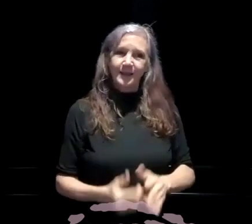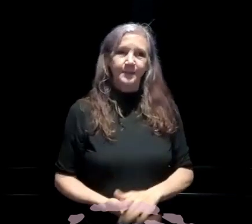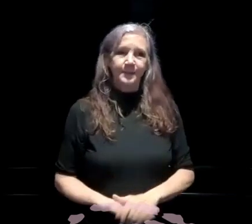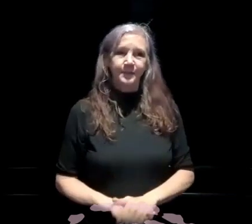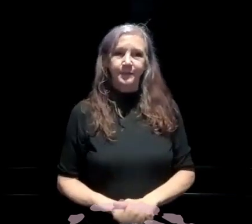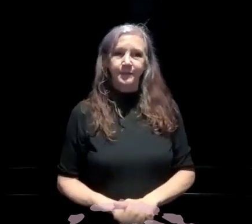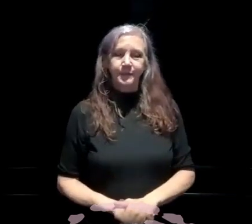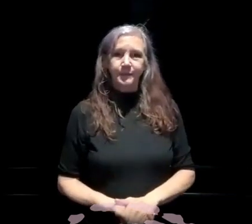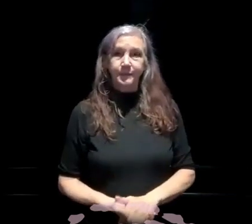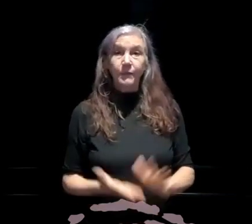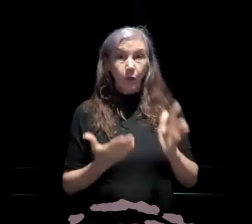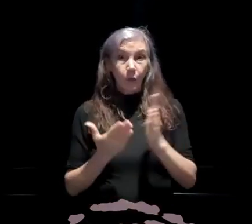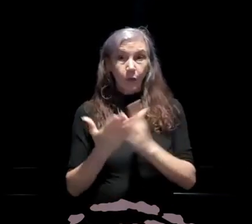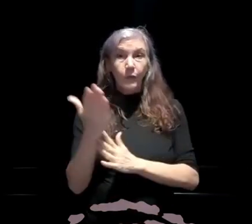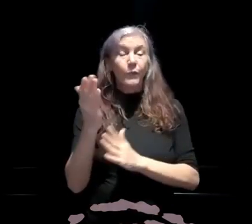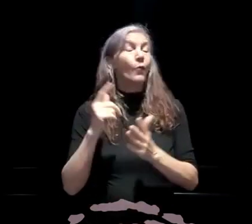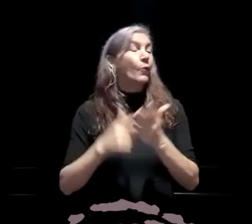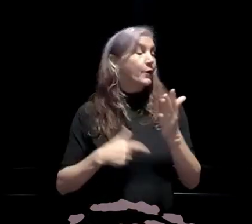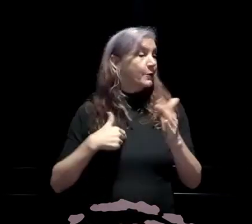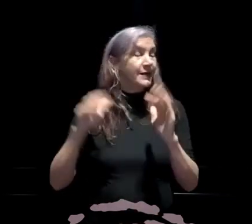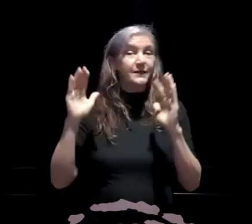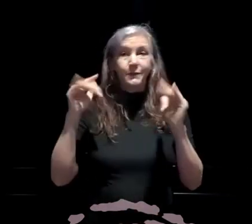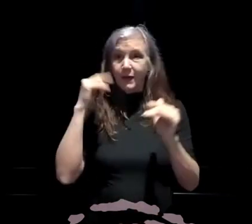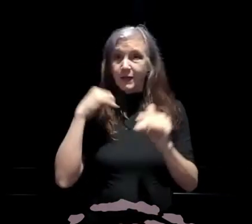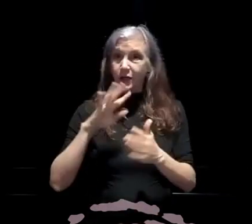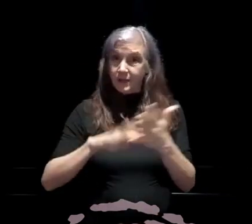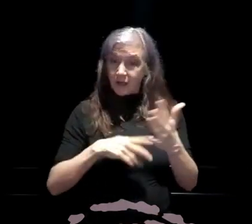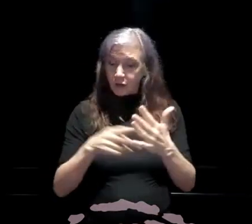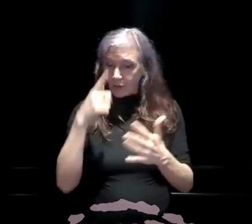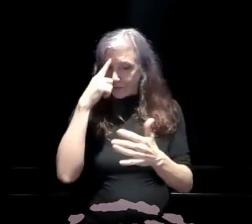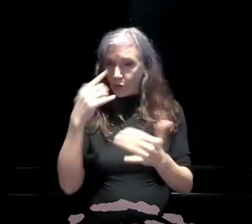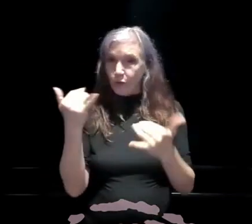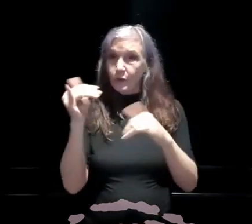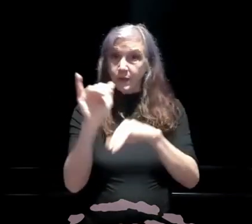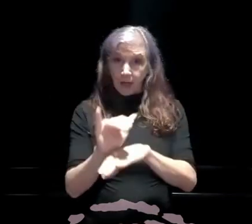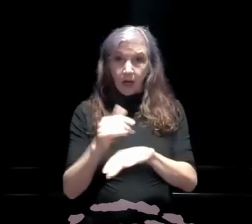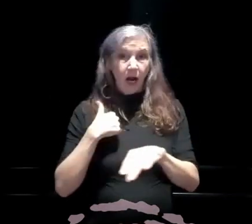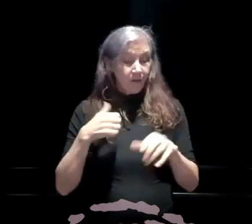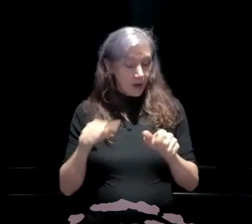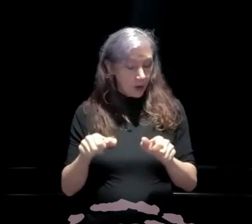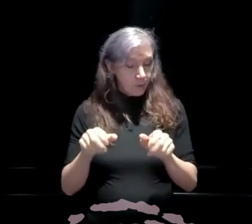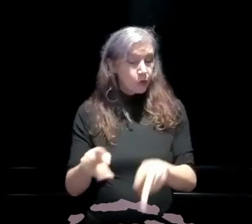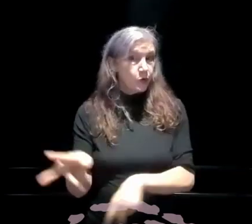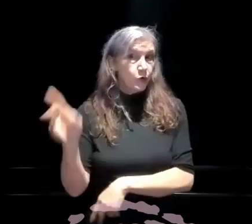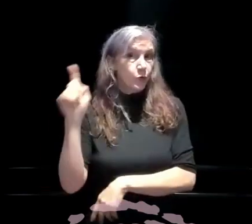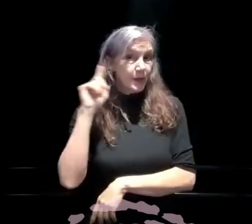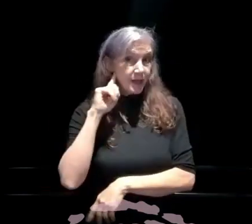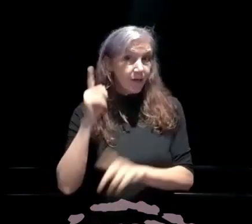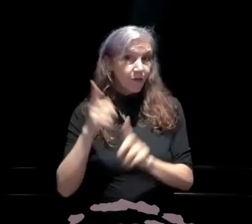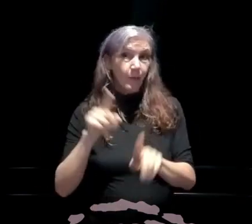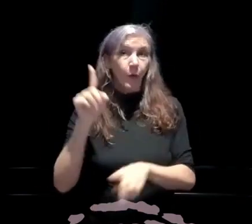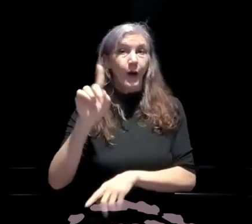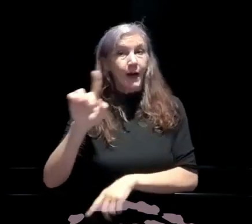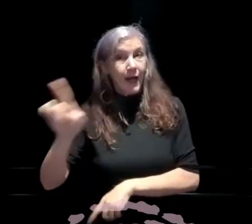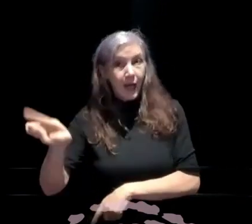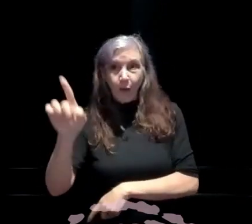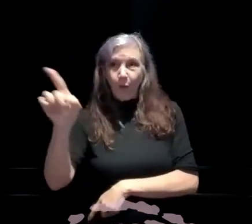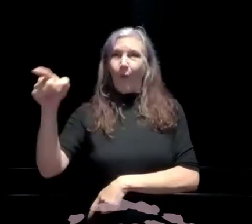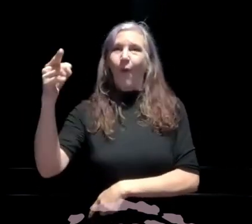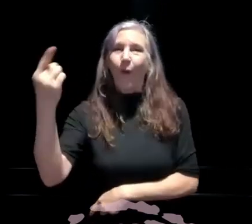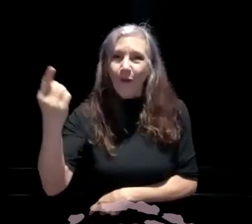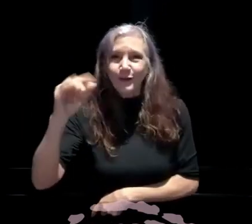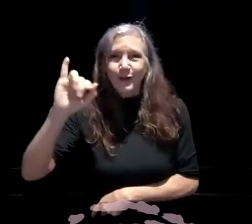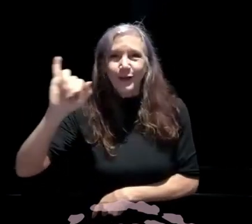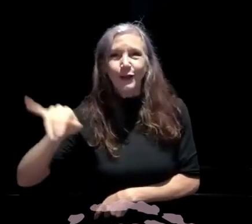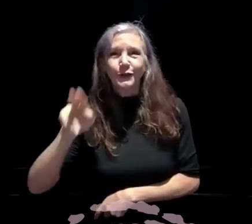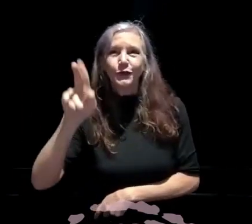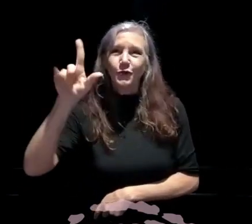I'm going to run through what you can expect our schedule for tonight. We'll have a chance to hear from the one and the only Julie Gidry coat.